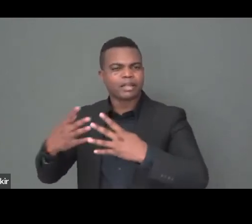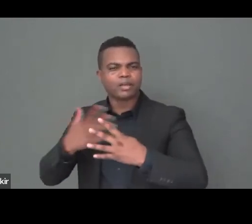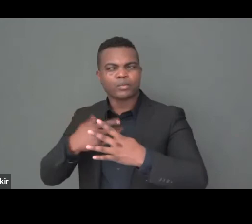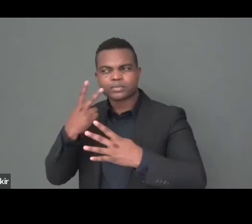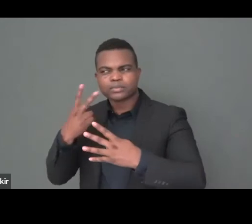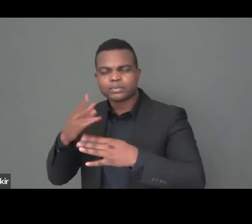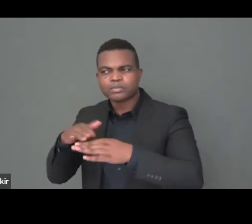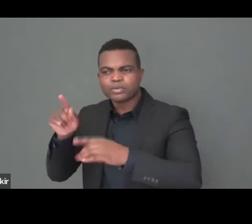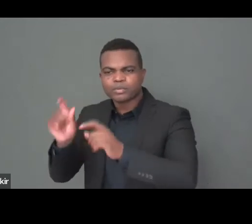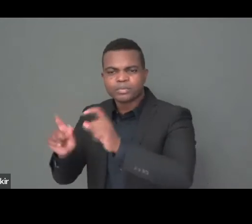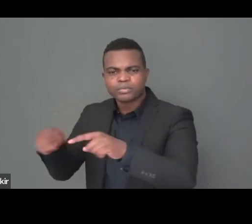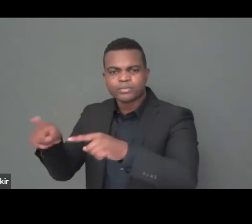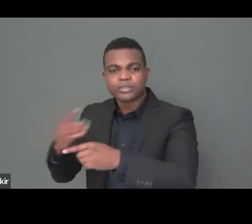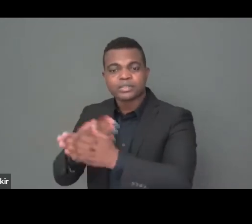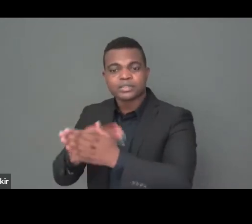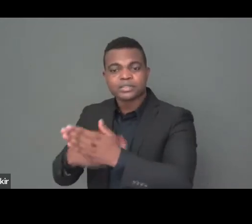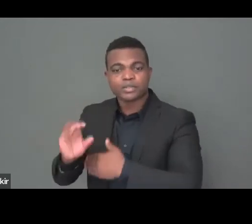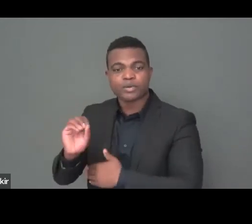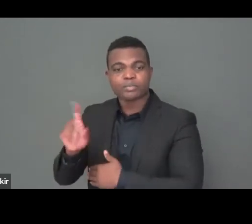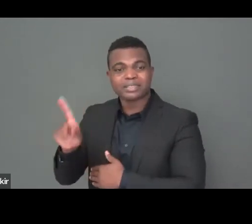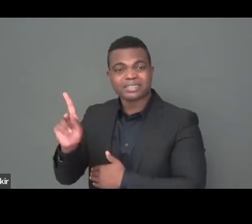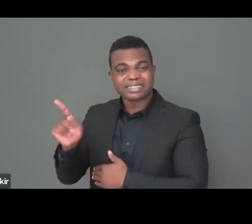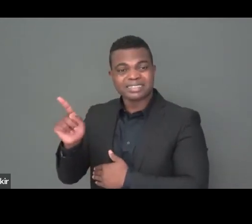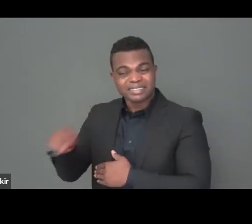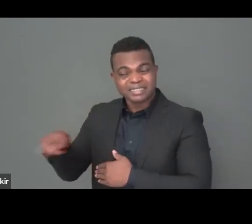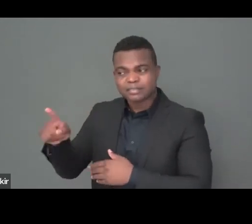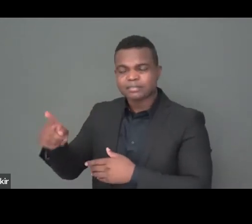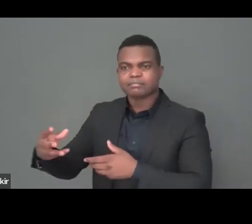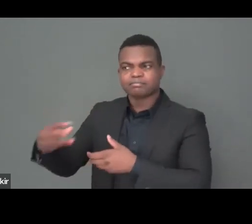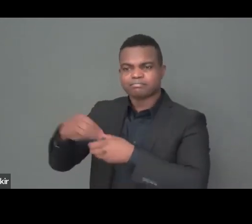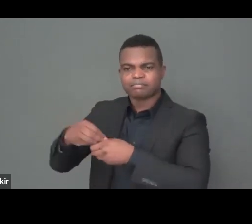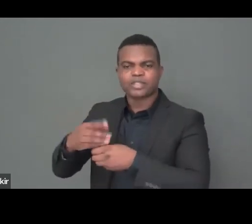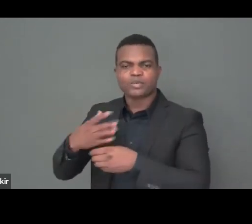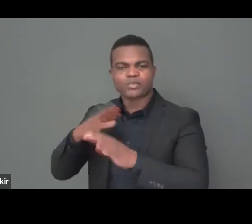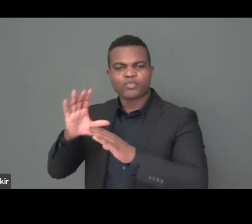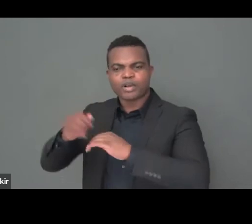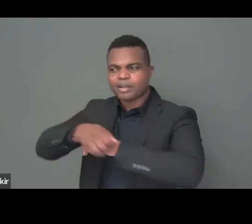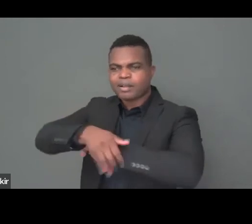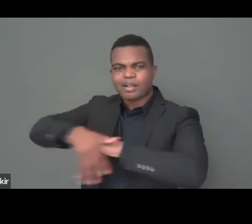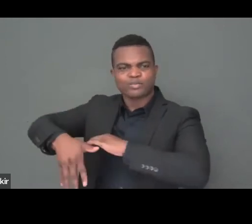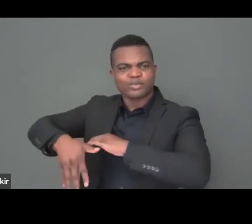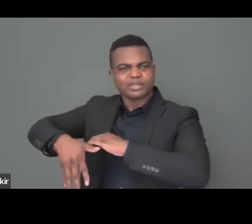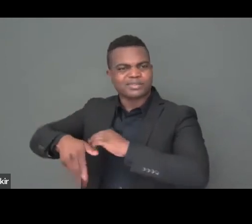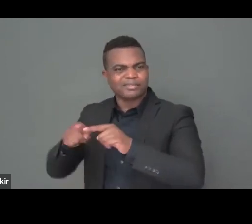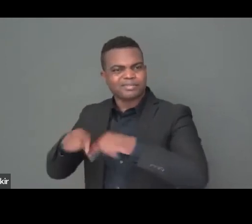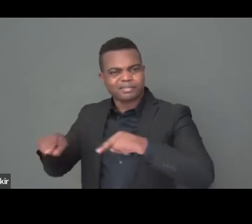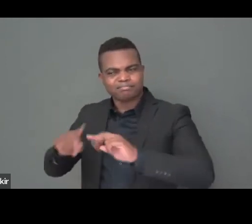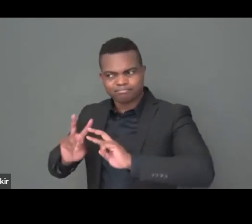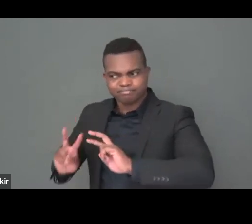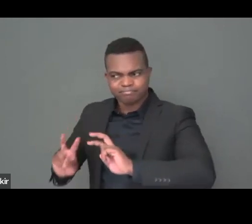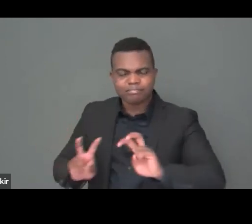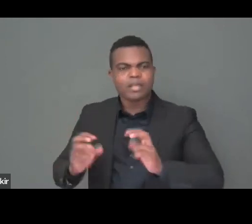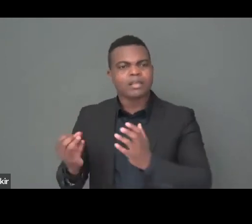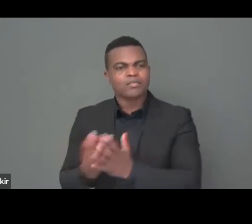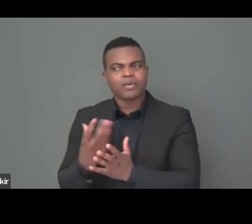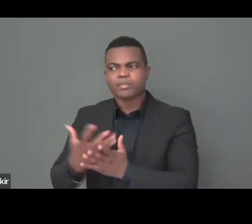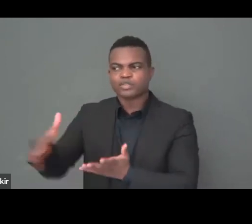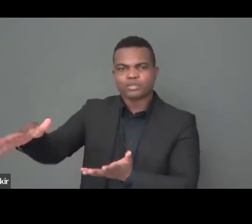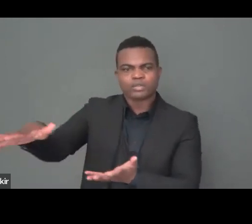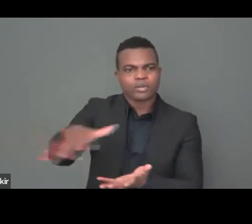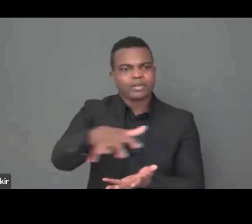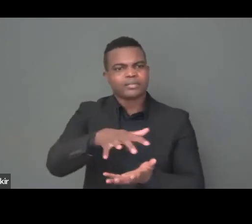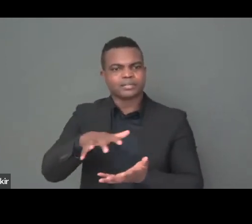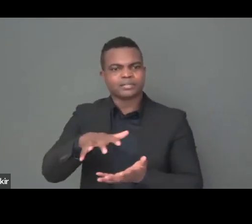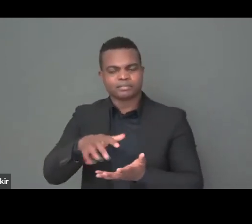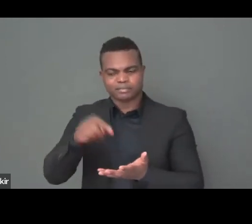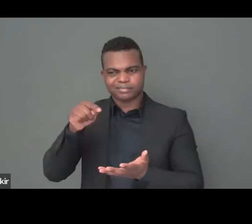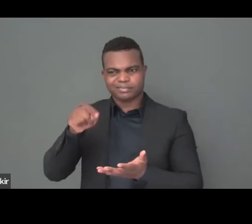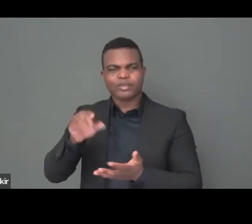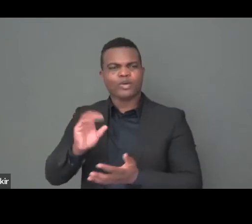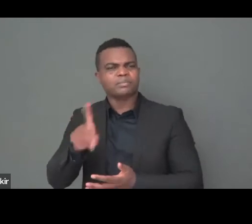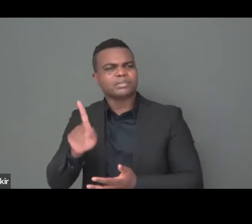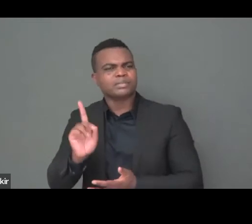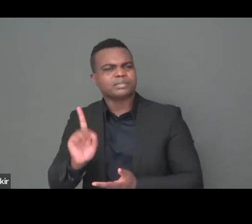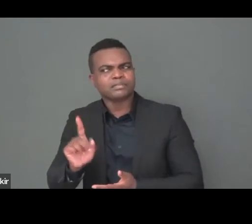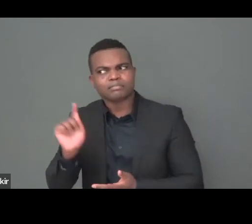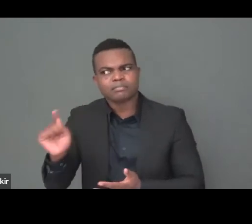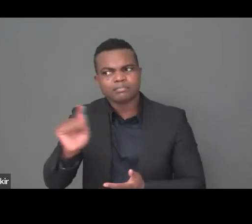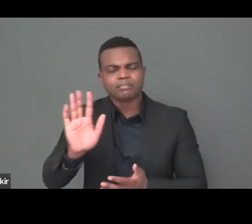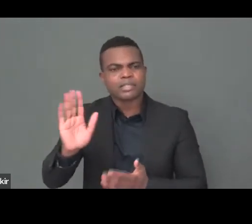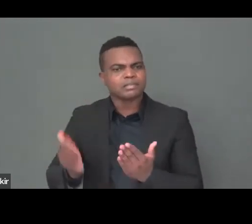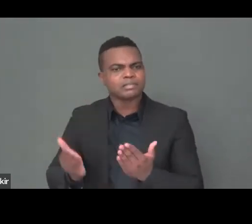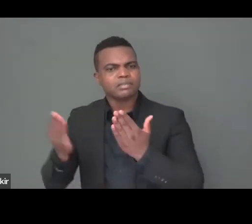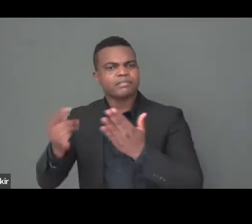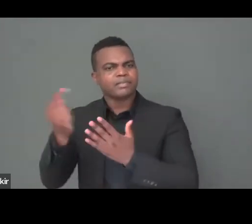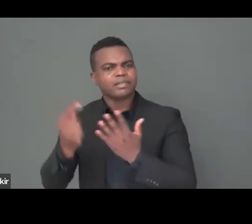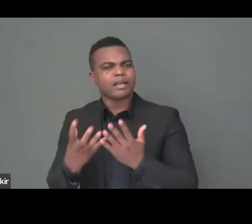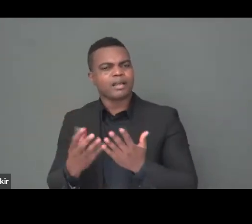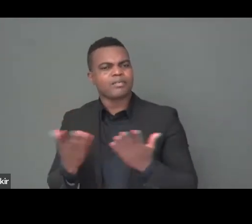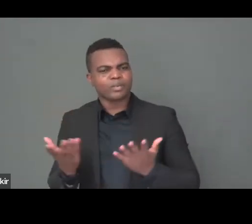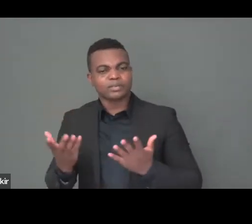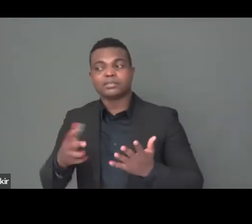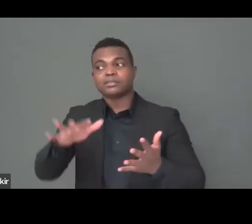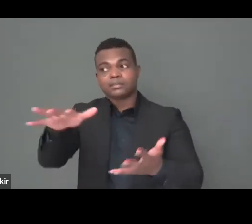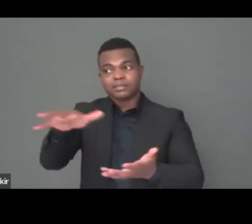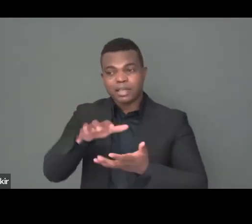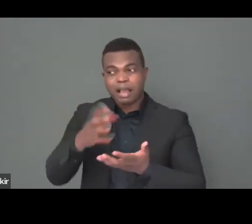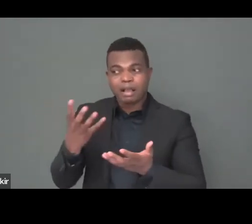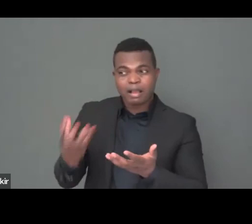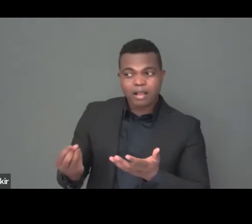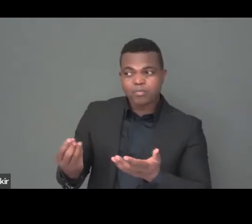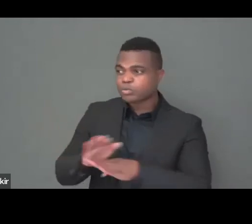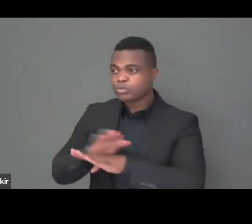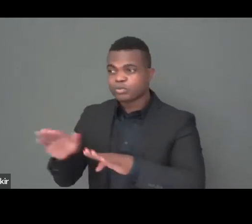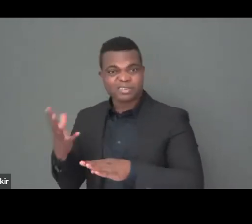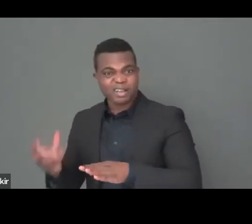Eric Ngondi: So the second intervention I could talk about this partnership or research and so where we did have no data we used our partners or our we did some research and also you got.